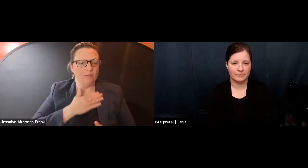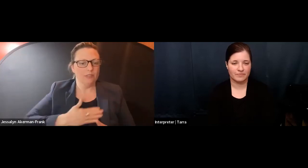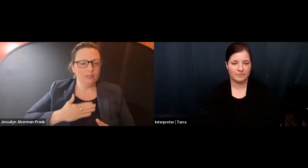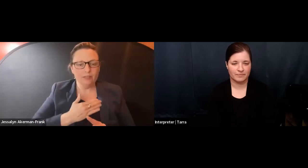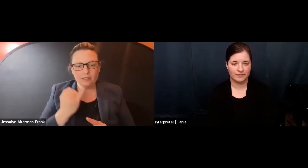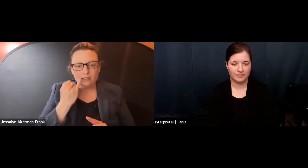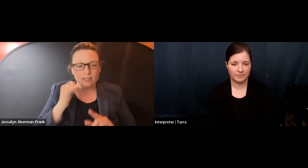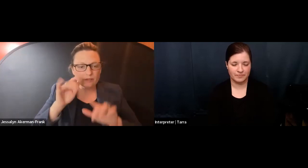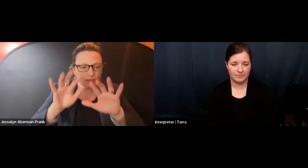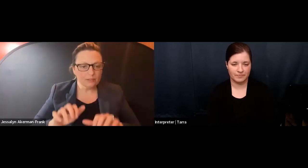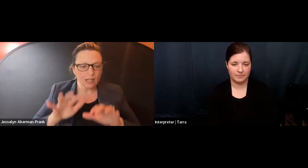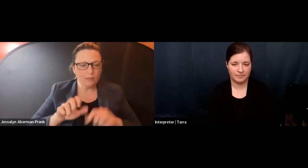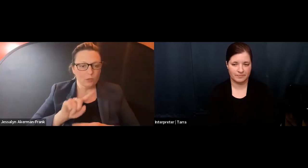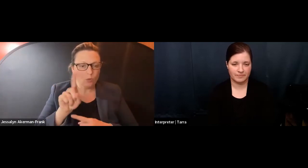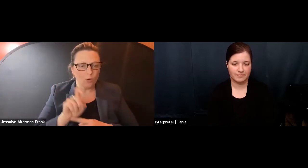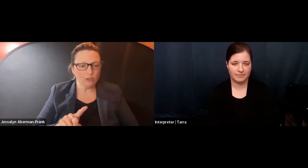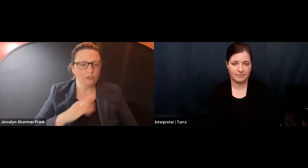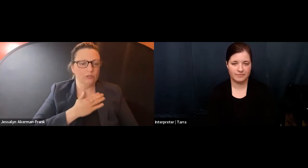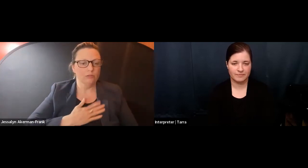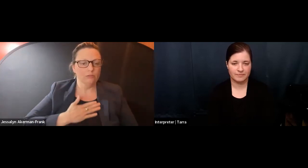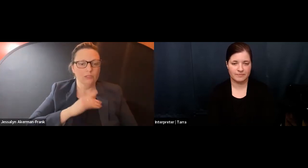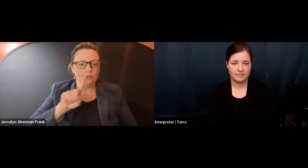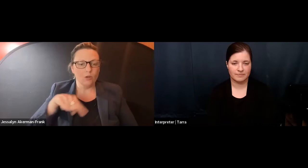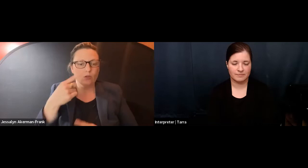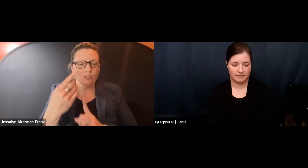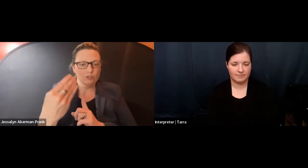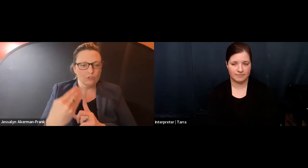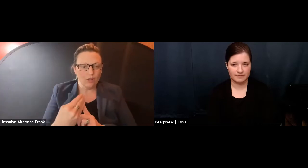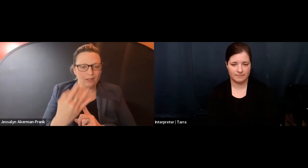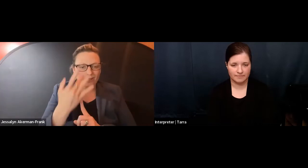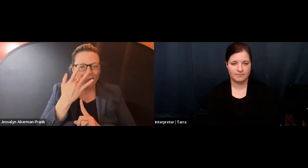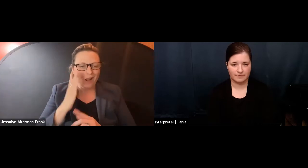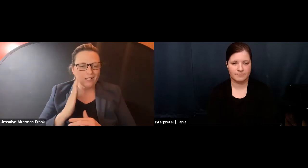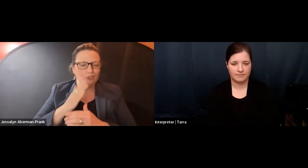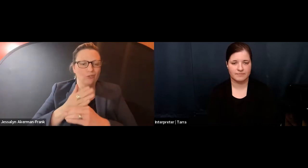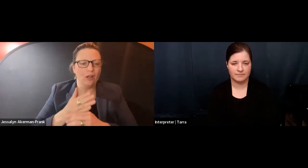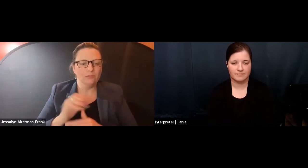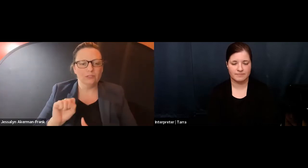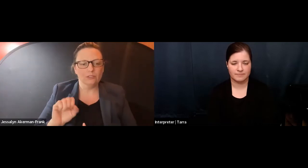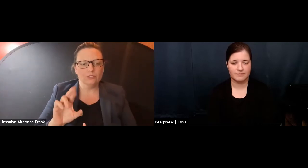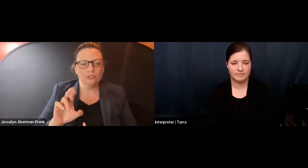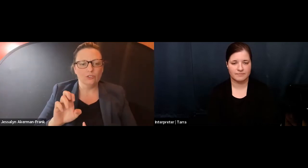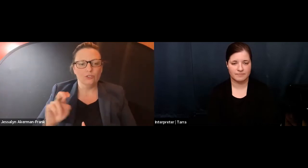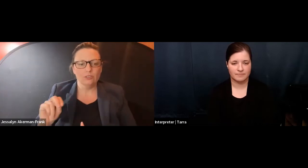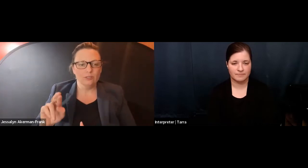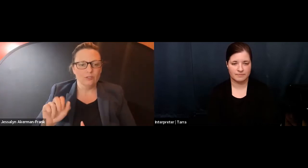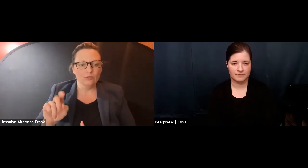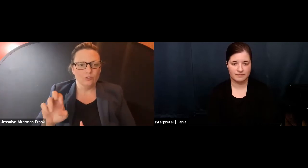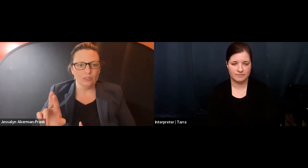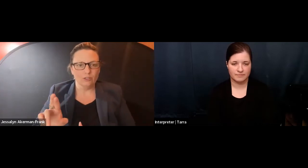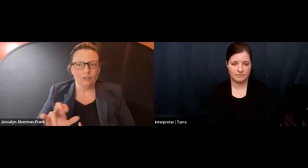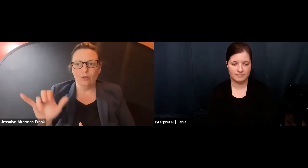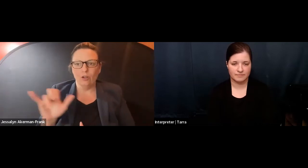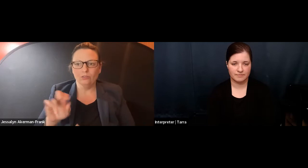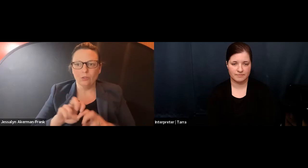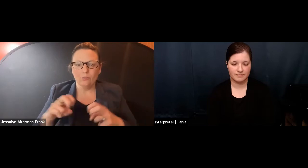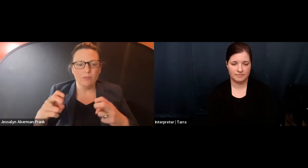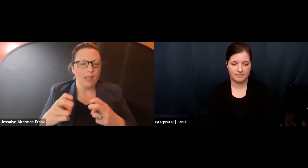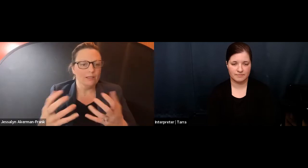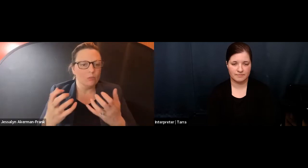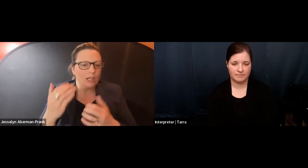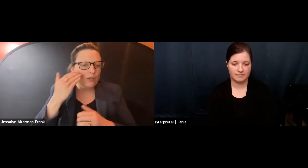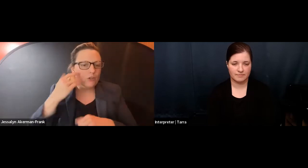This is Jessalyn.